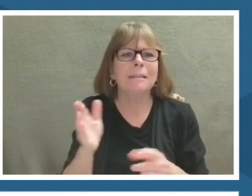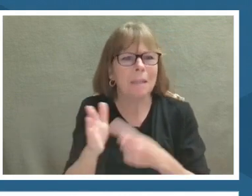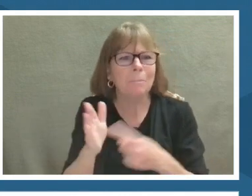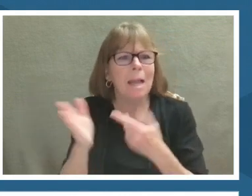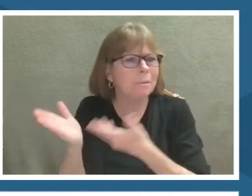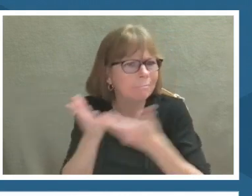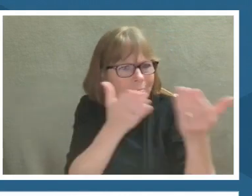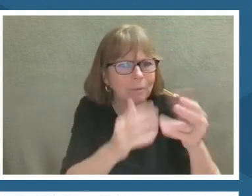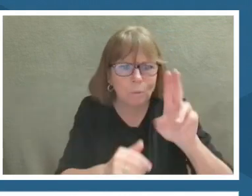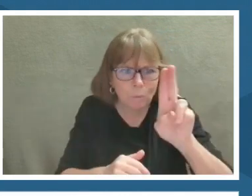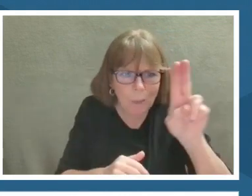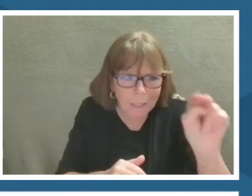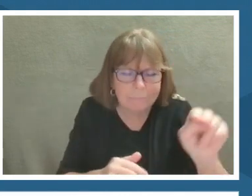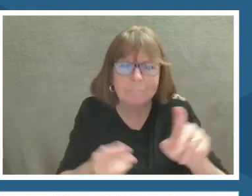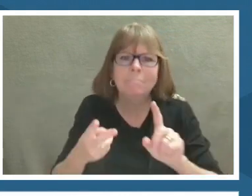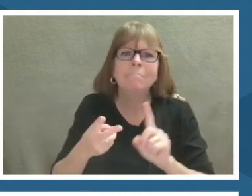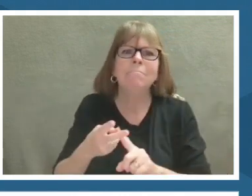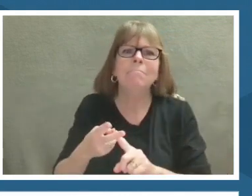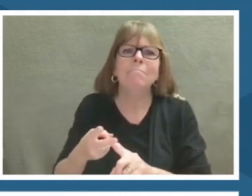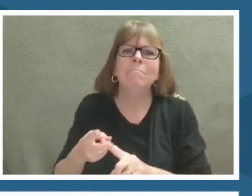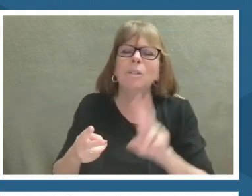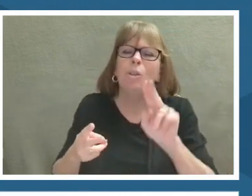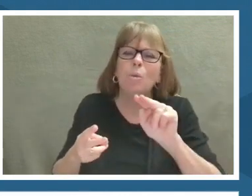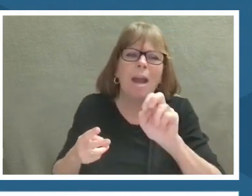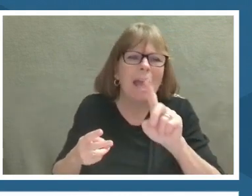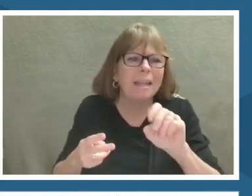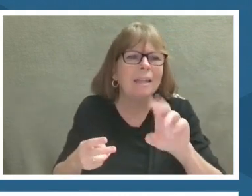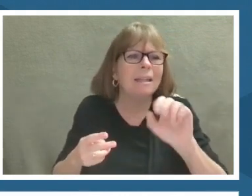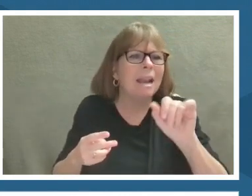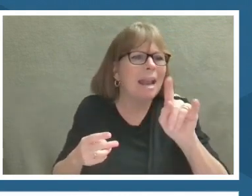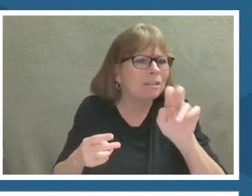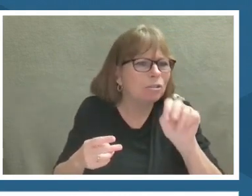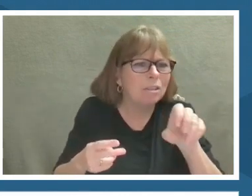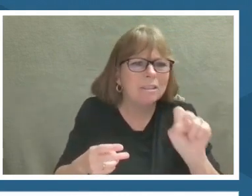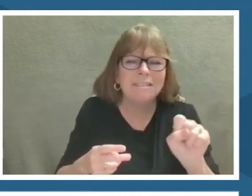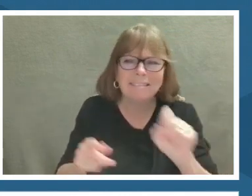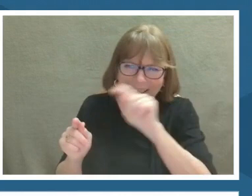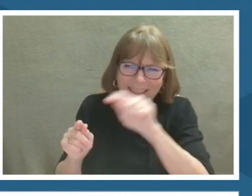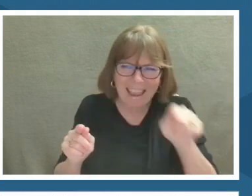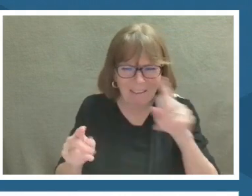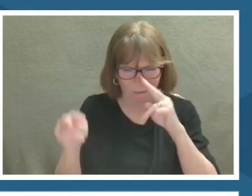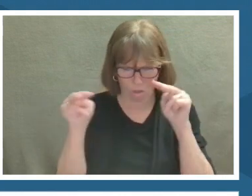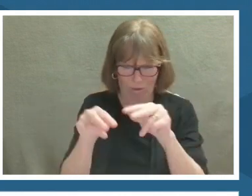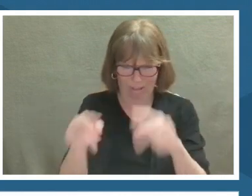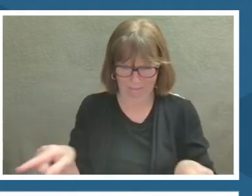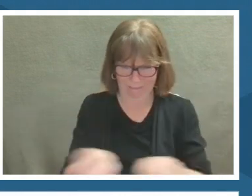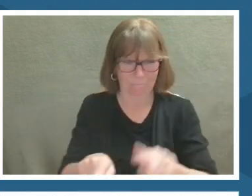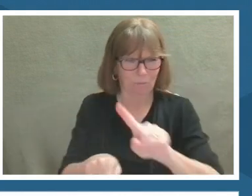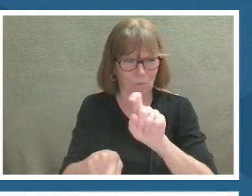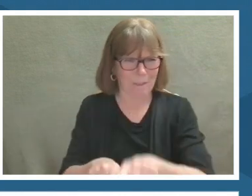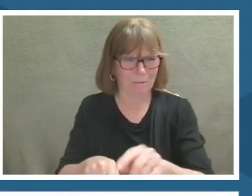others who have looked at this very question what deep scientific question societal